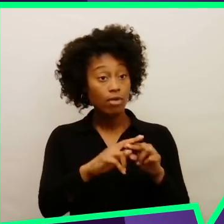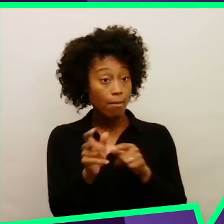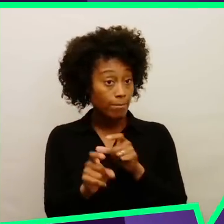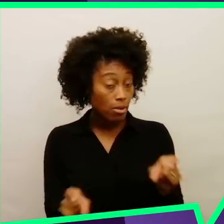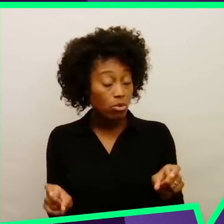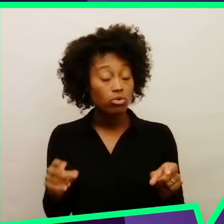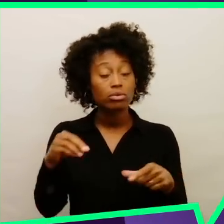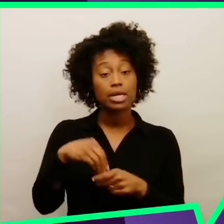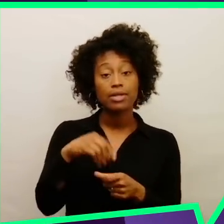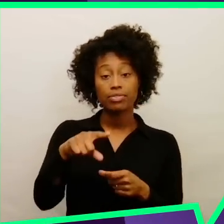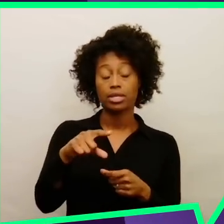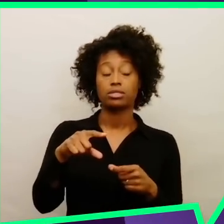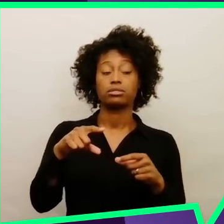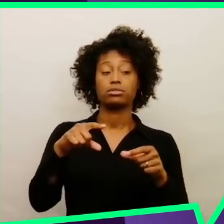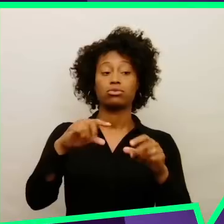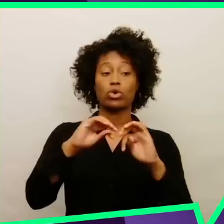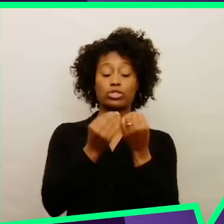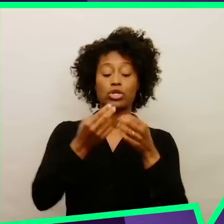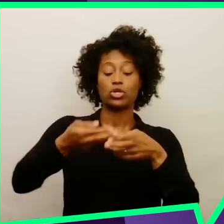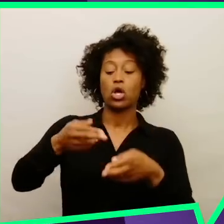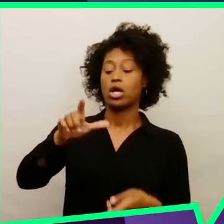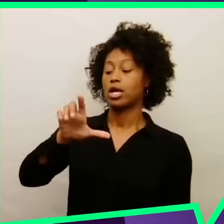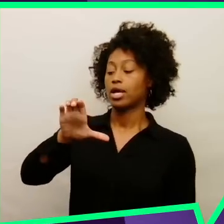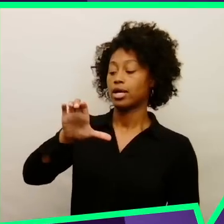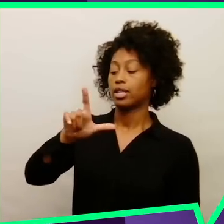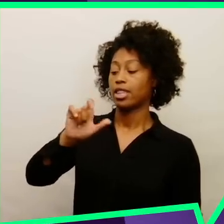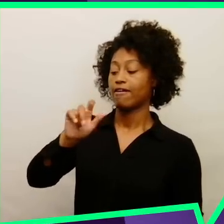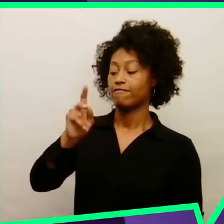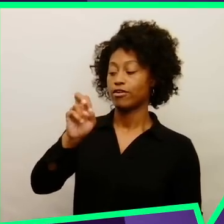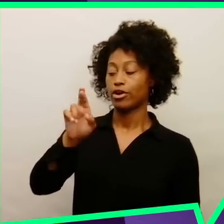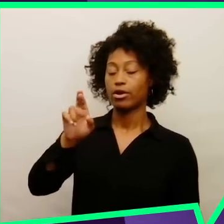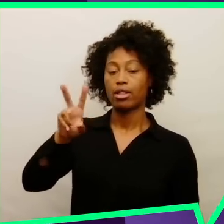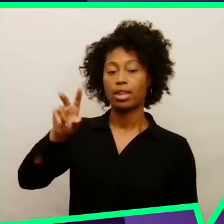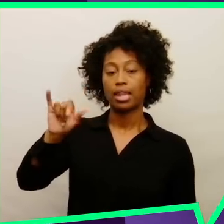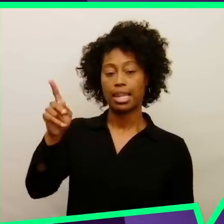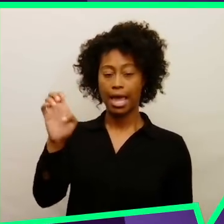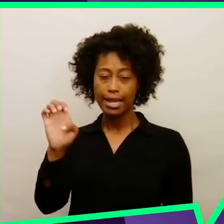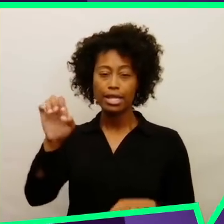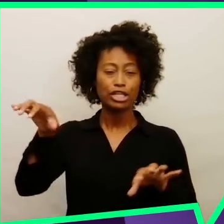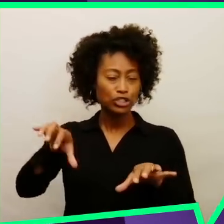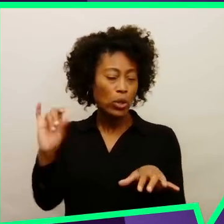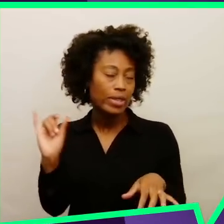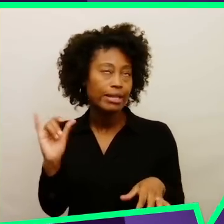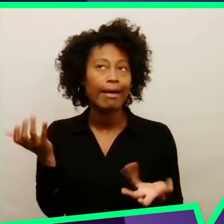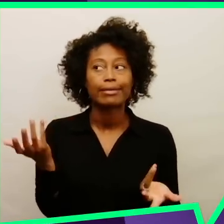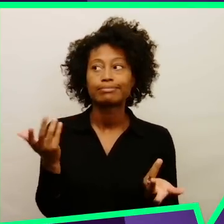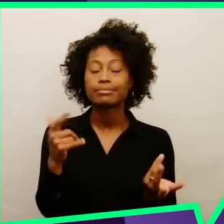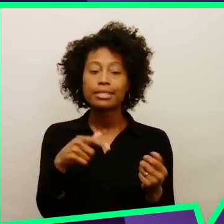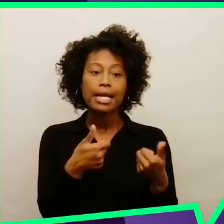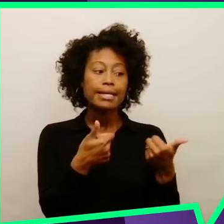called Cleverlike and Cleverlike does things that-- they bring gaming and education together.